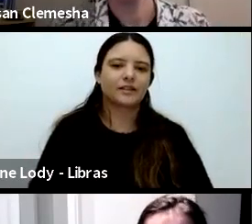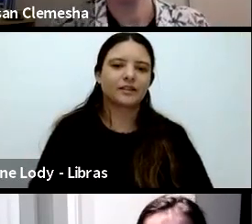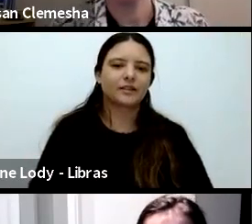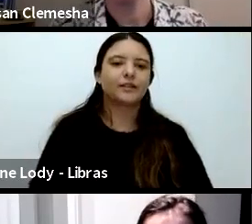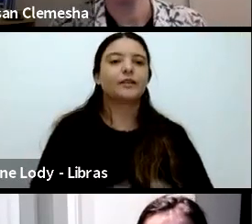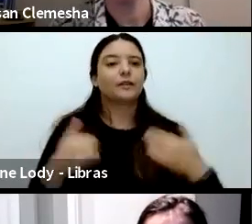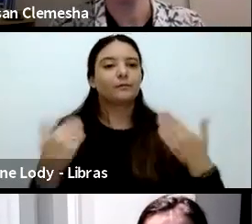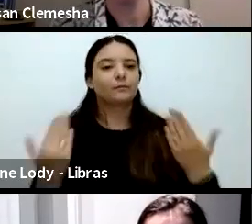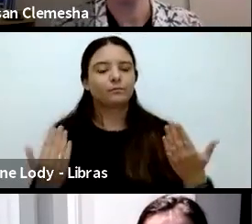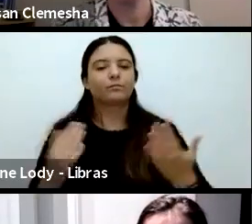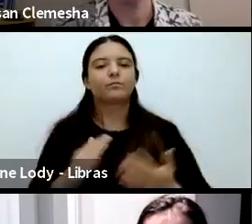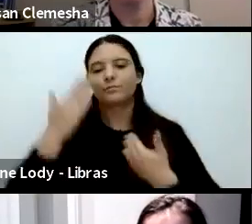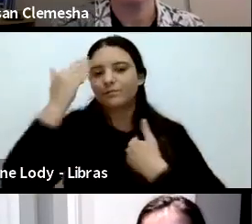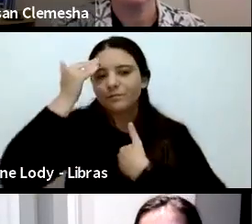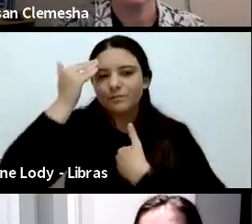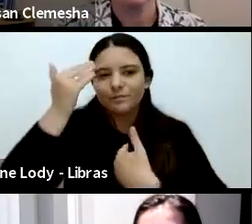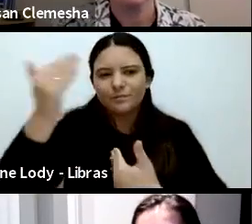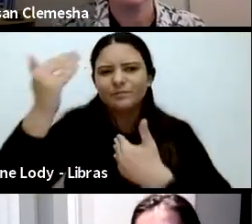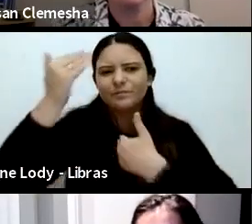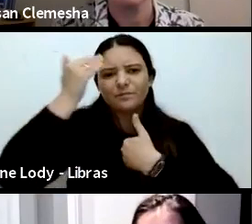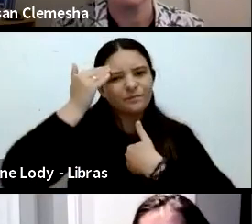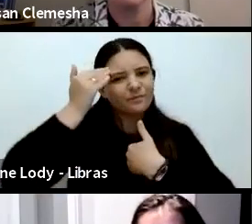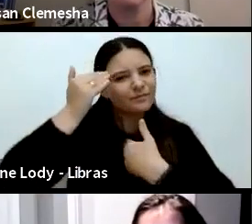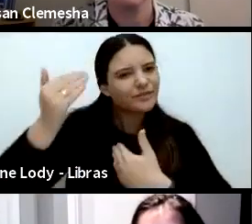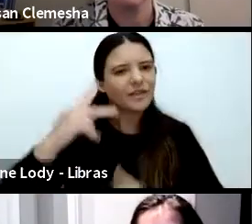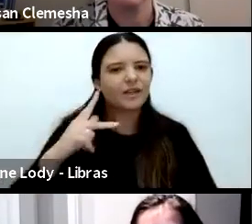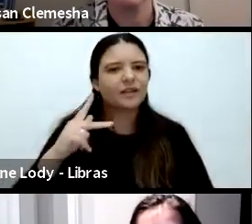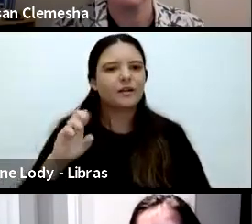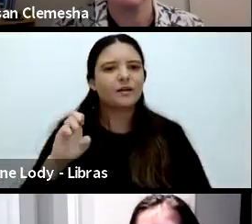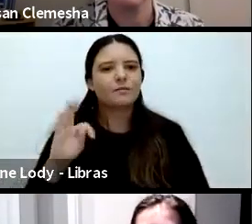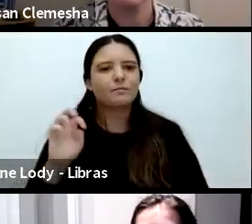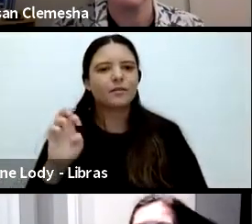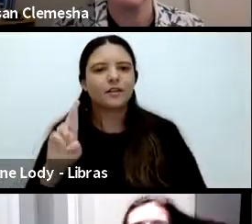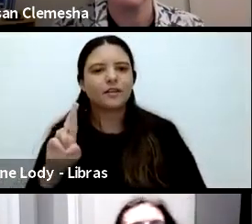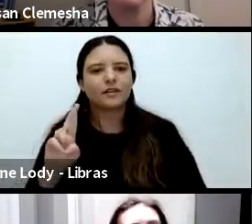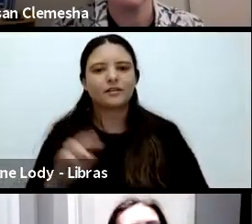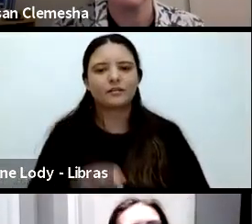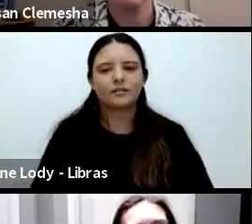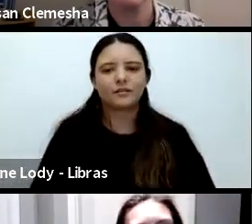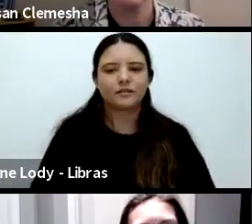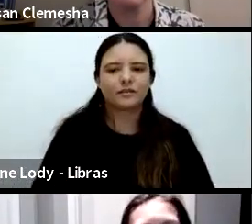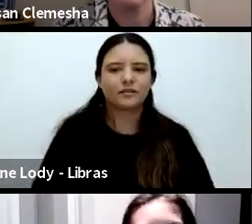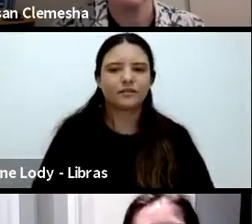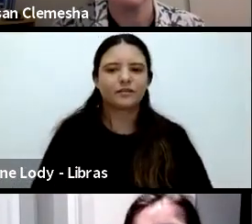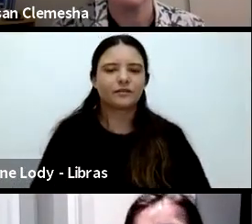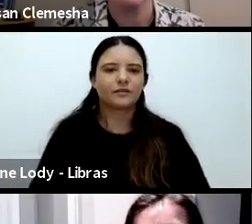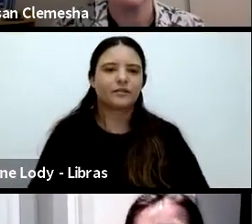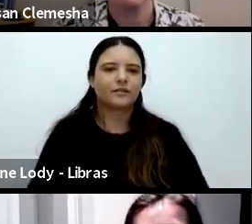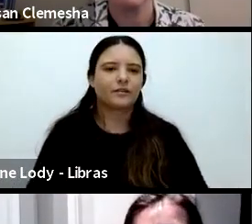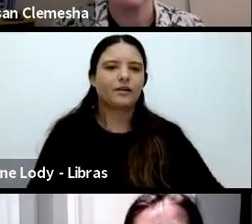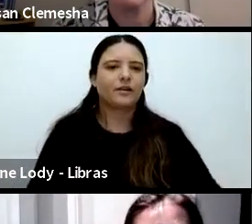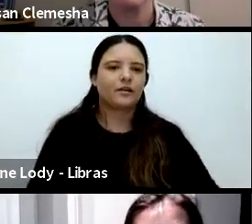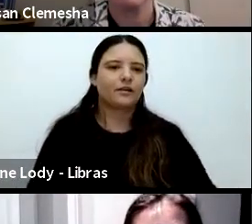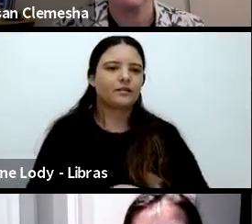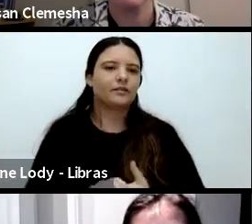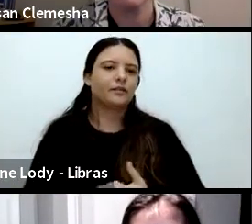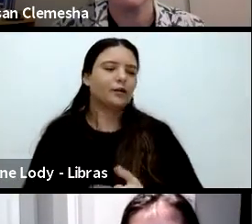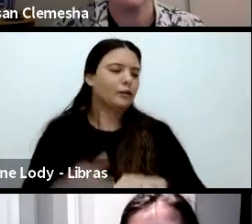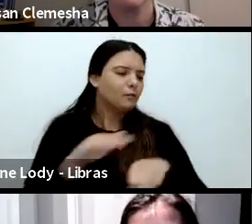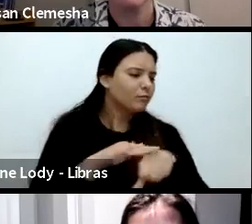So yeah, thanks So yeah, thank you again. yeah, thank you, again, Peter, it was. a search ch an insightful ch an insightful Congress